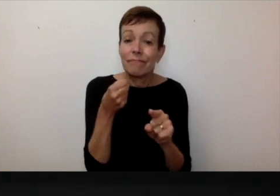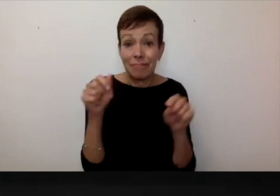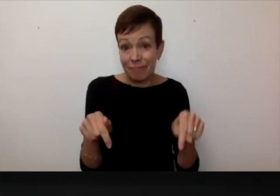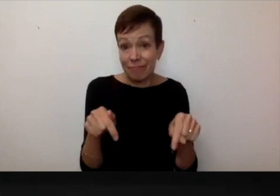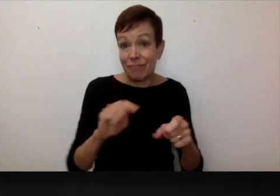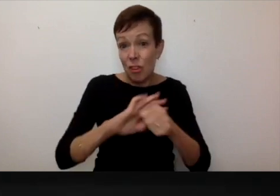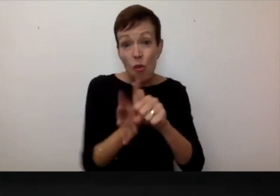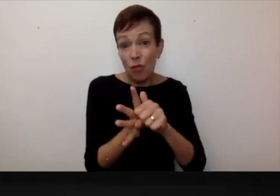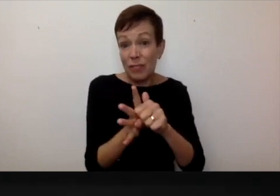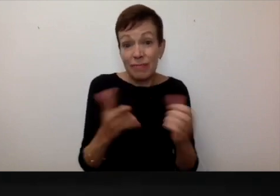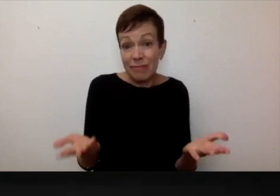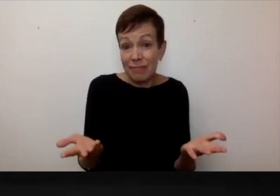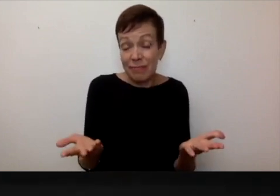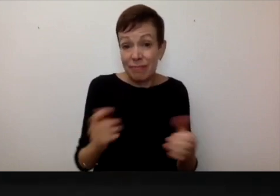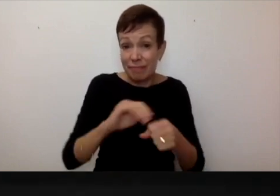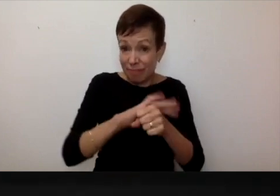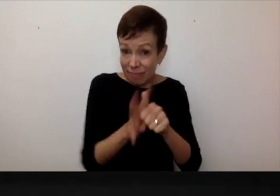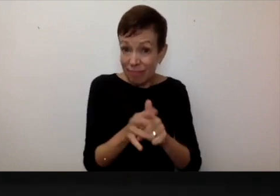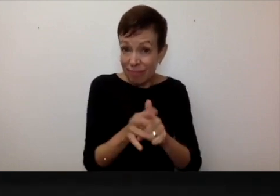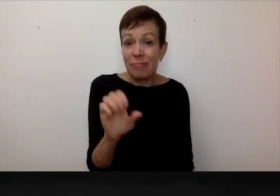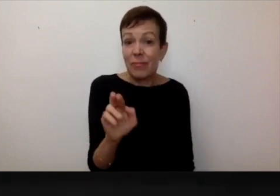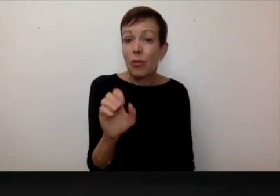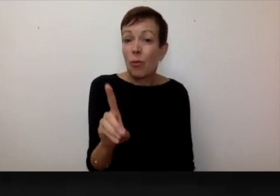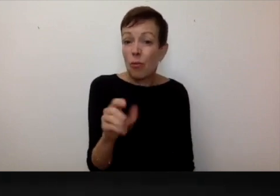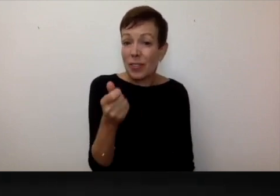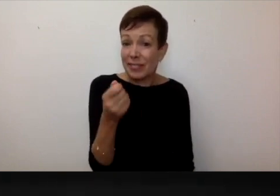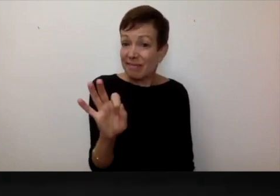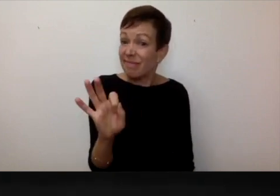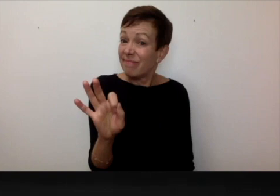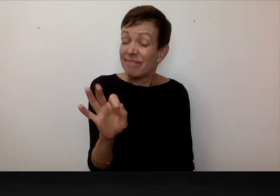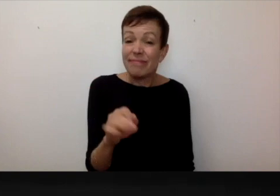so while we describe some of the projects that these artists were able to